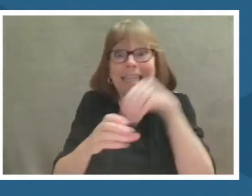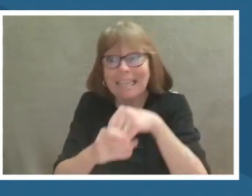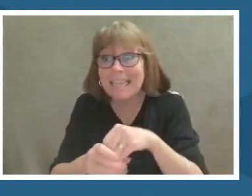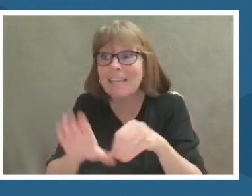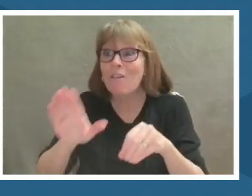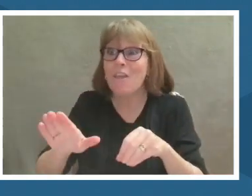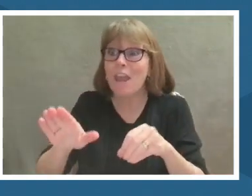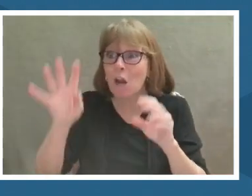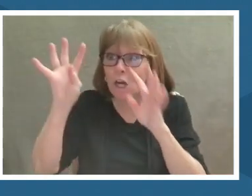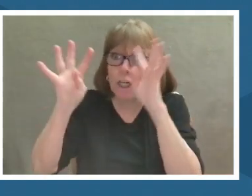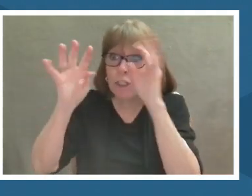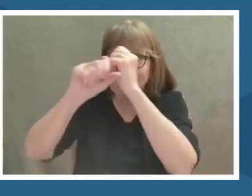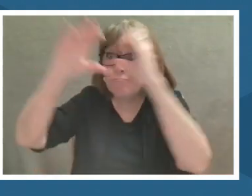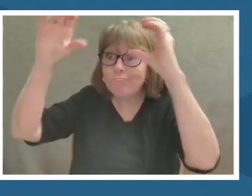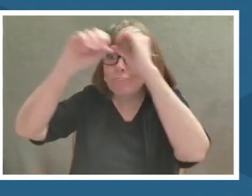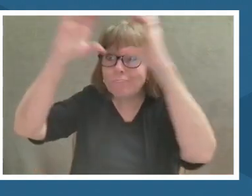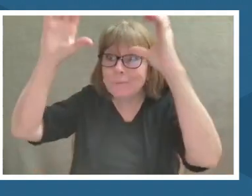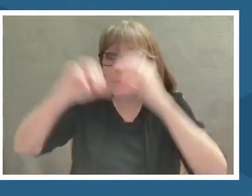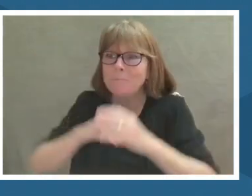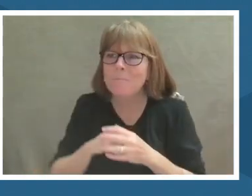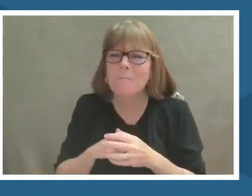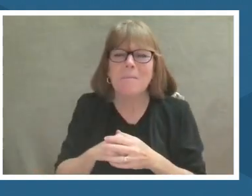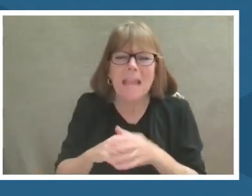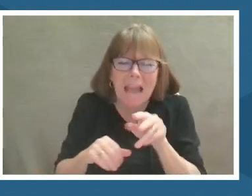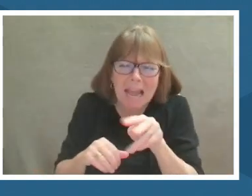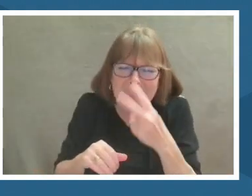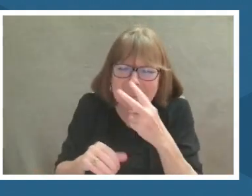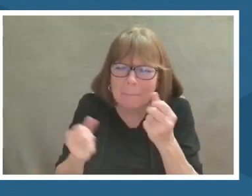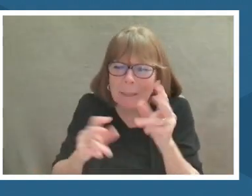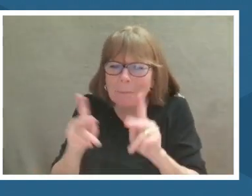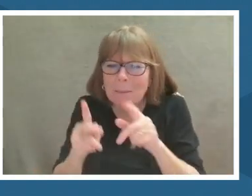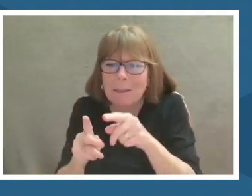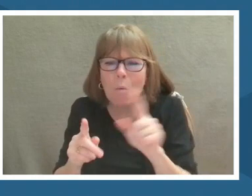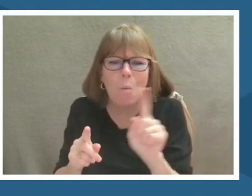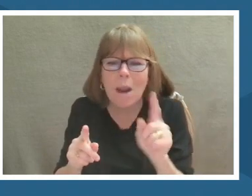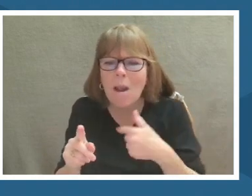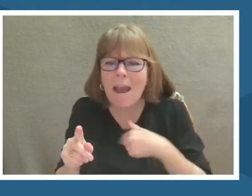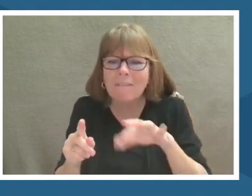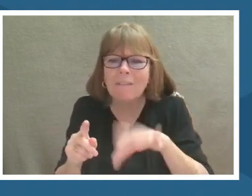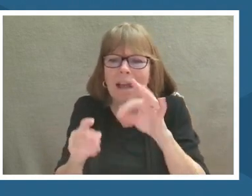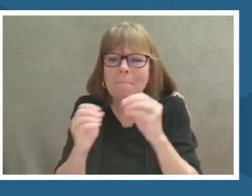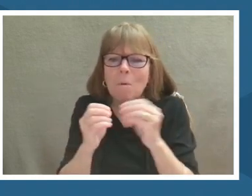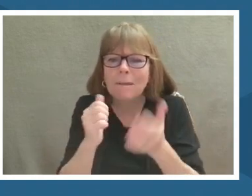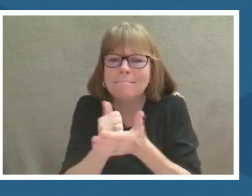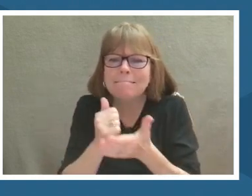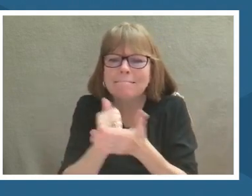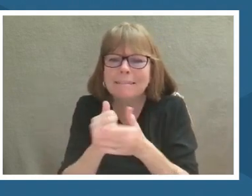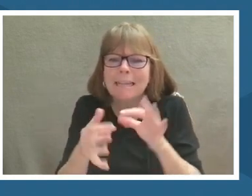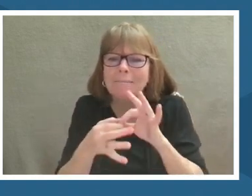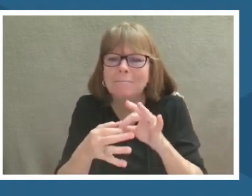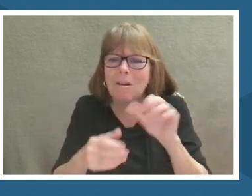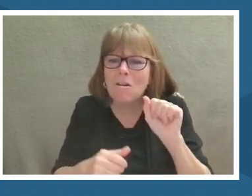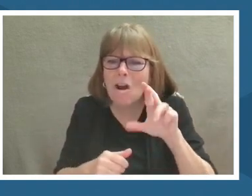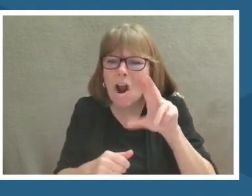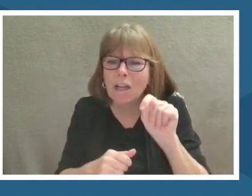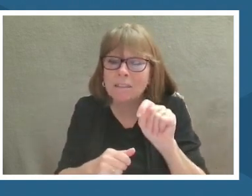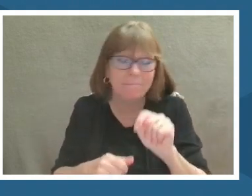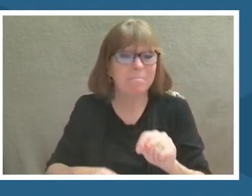asking about where can they find more resources for the art uh there's some